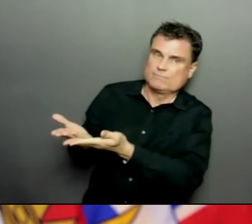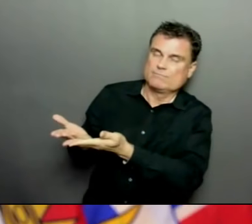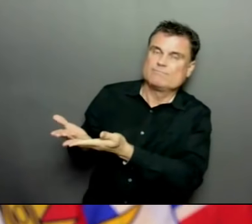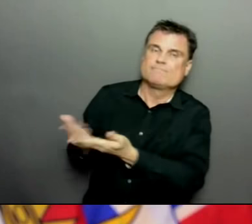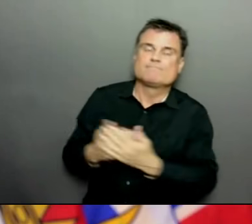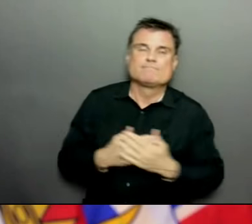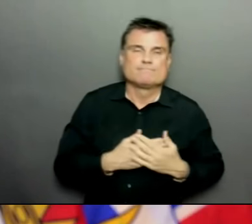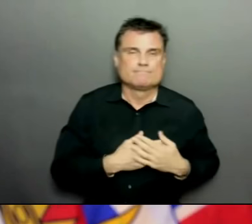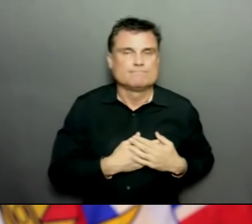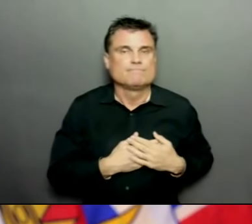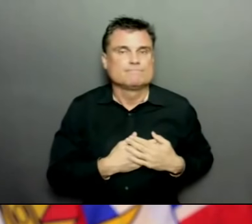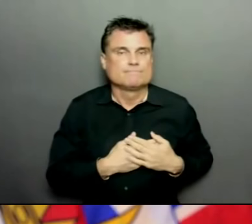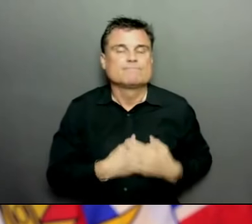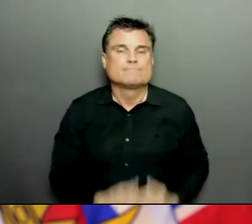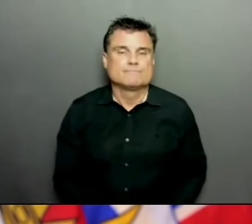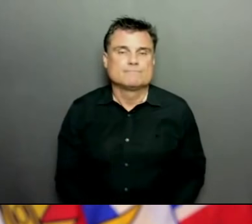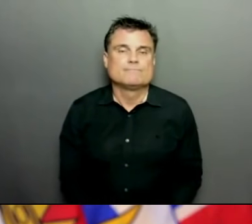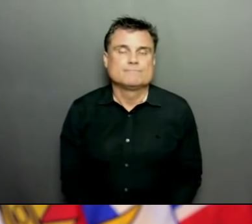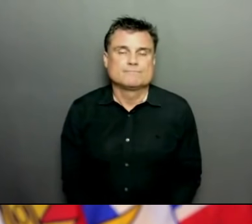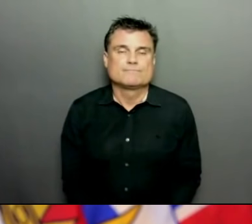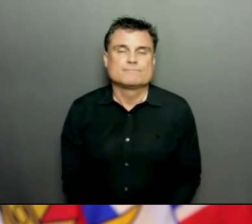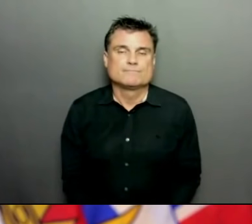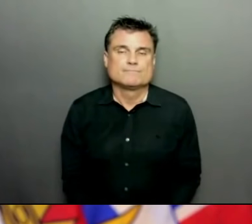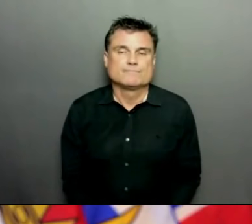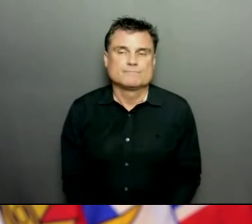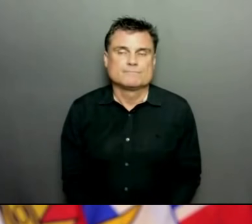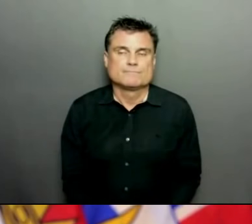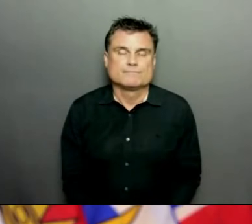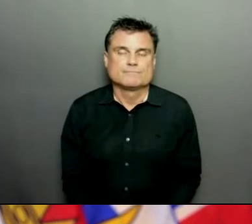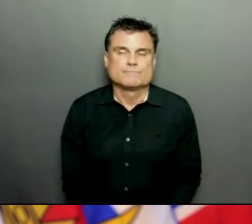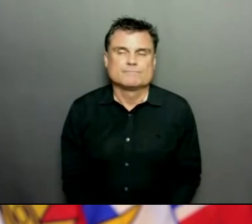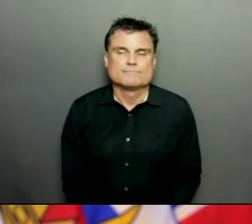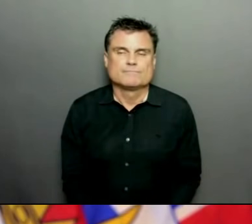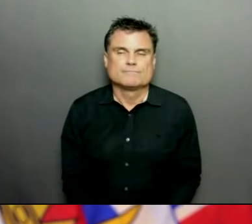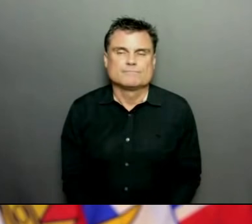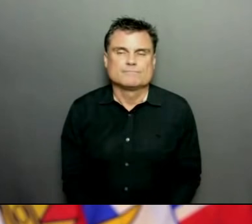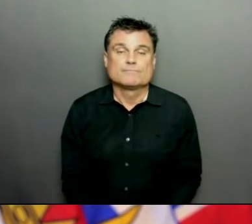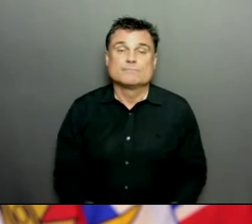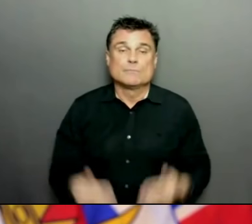We have five new healthcare outbreaks at Fleetwood Villa, Nicola large,